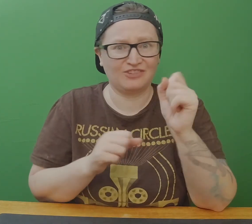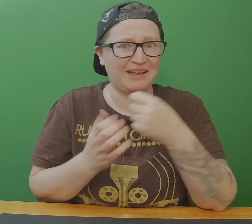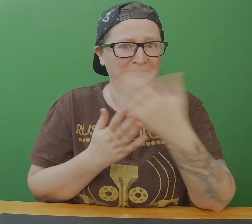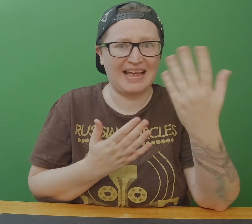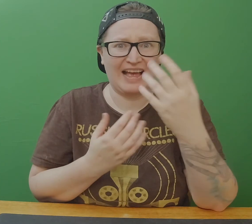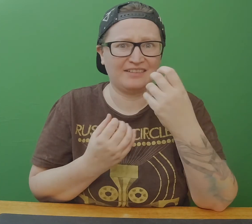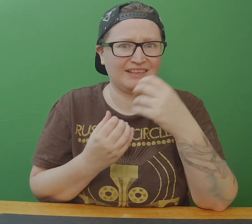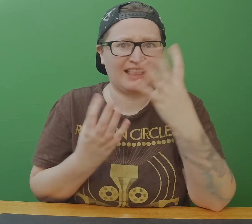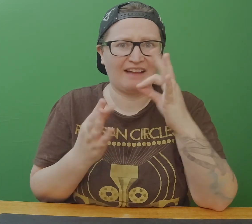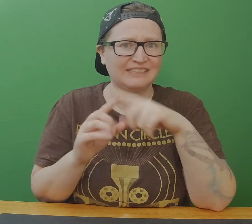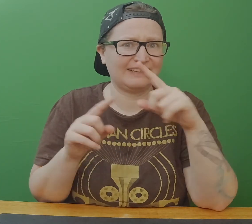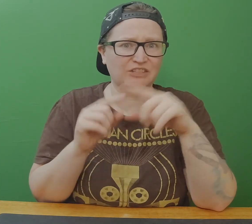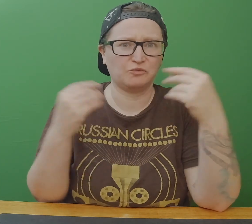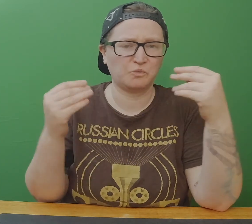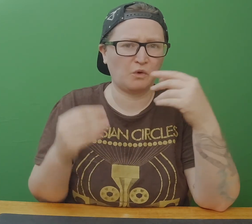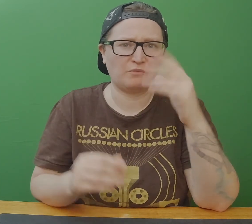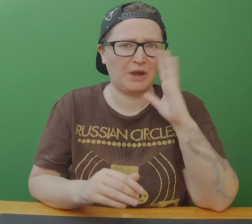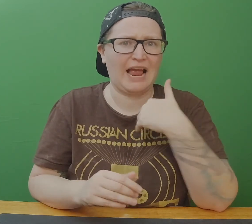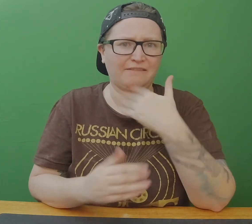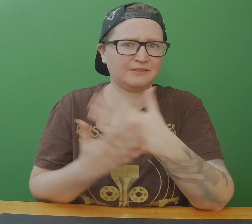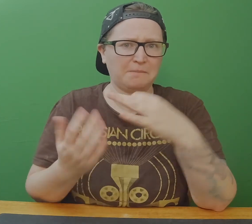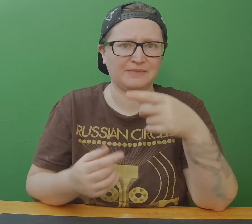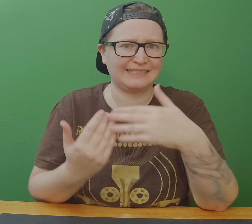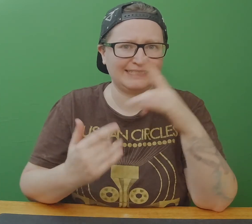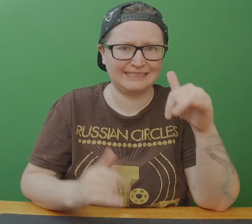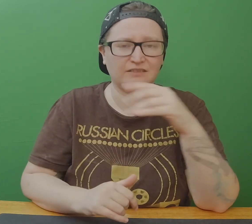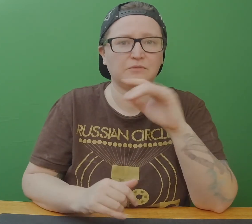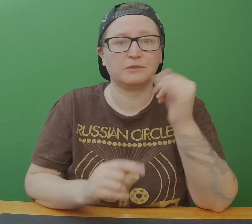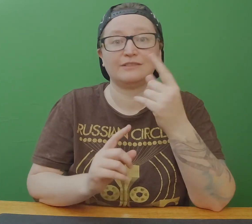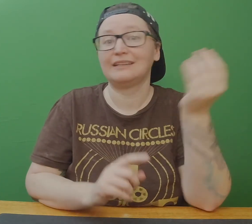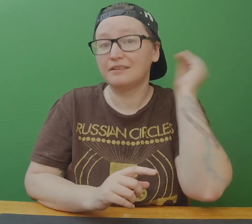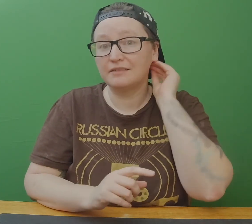it's great you know it's available to buy at a lot of different stores it's going to be pretty easy